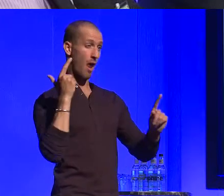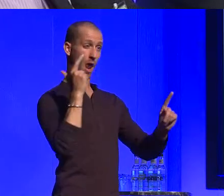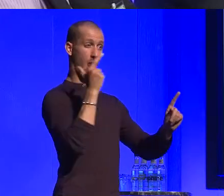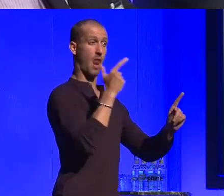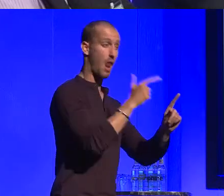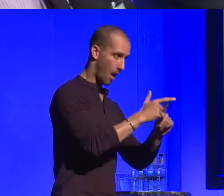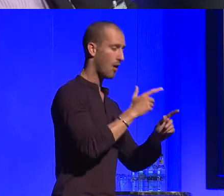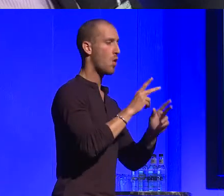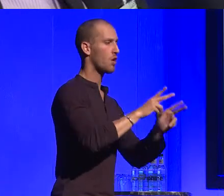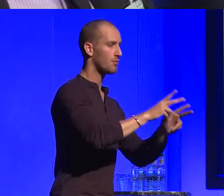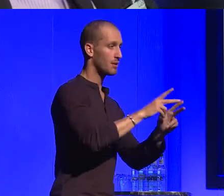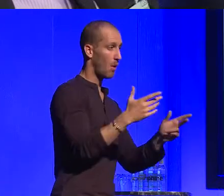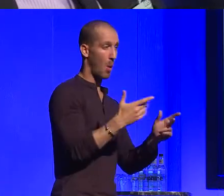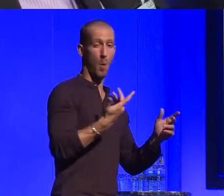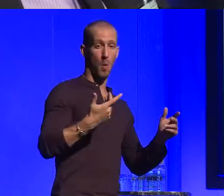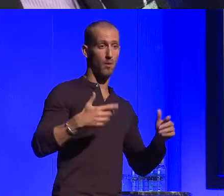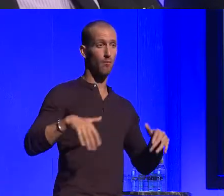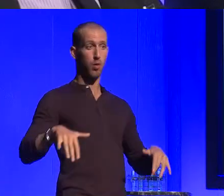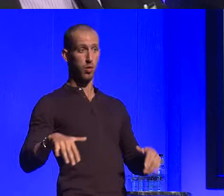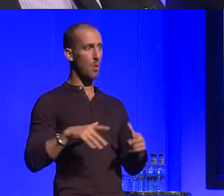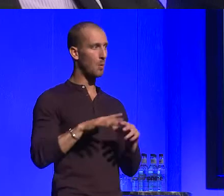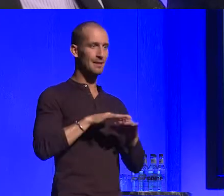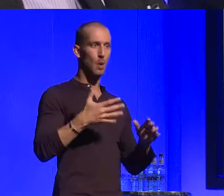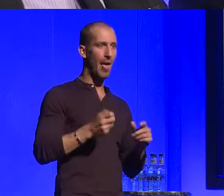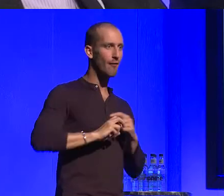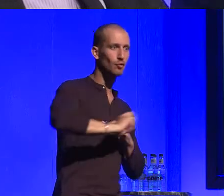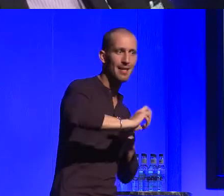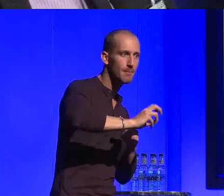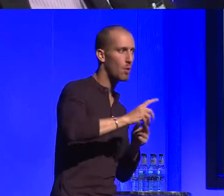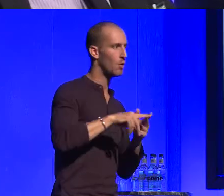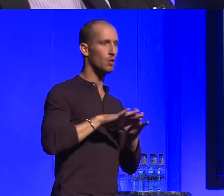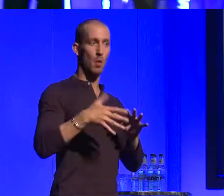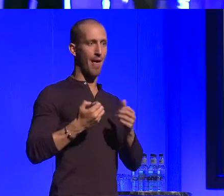people who do not have transport, people who do not have cars, the elderly, the frail,